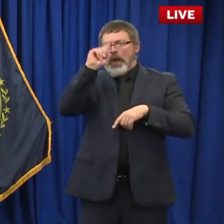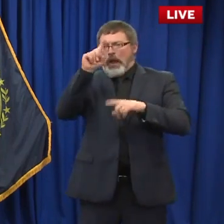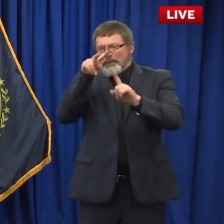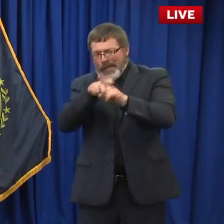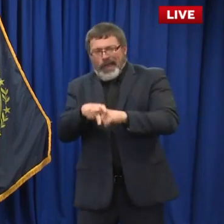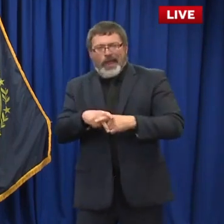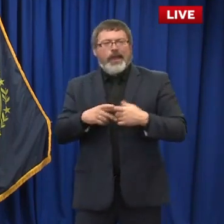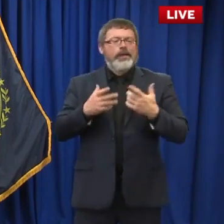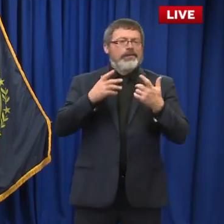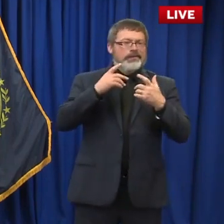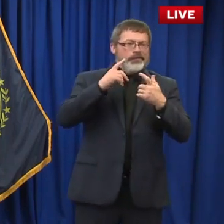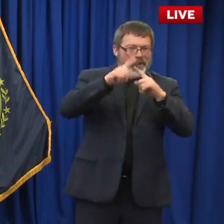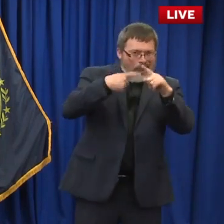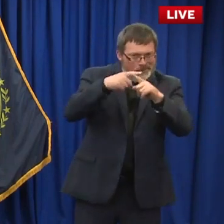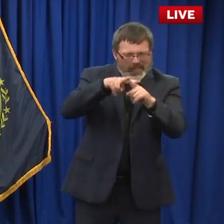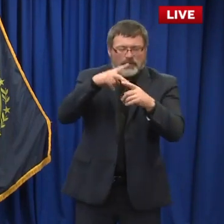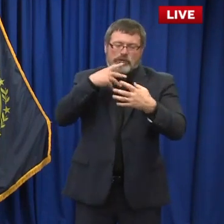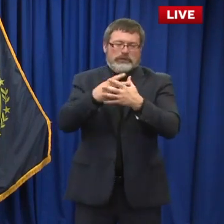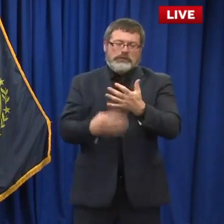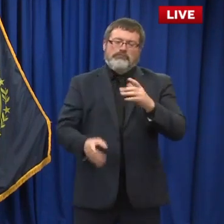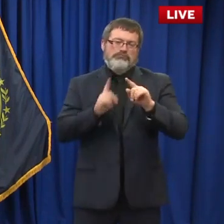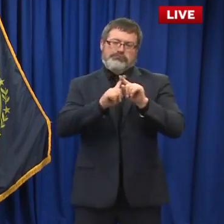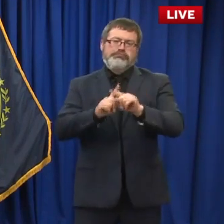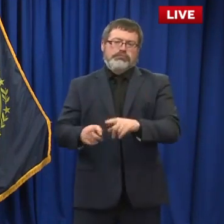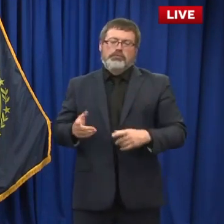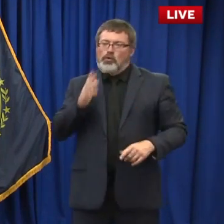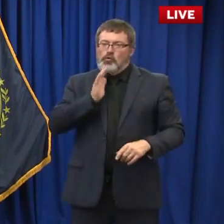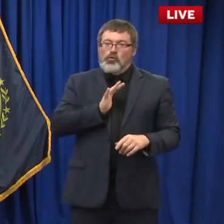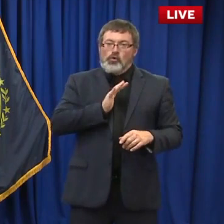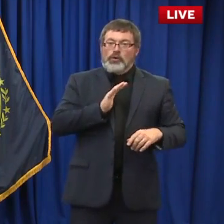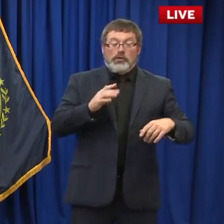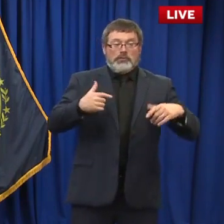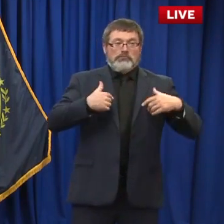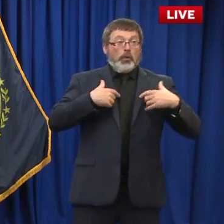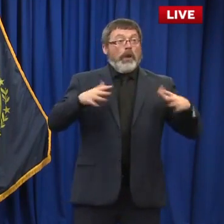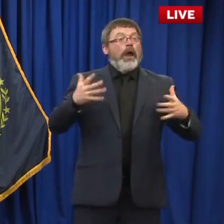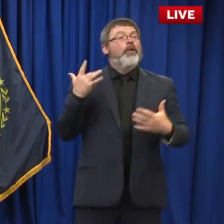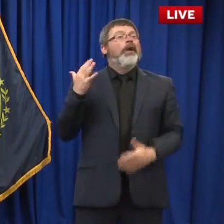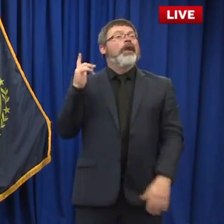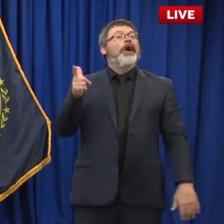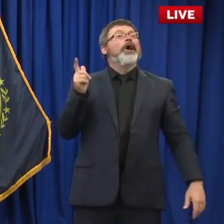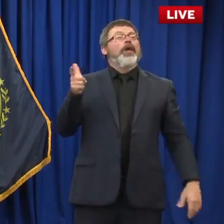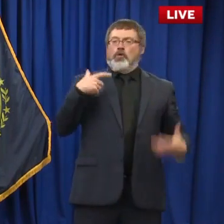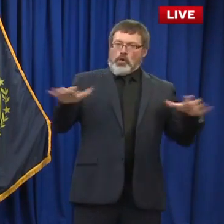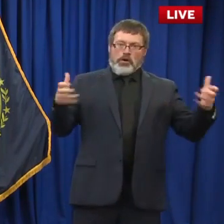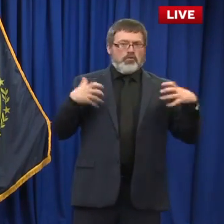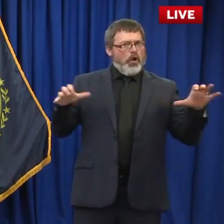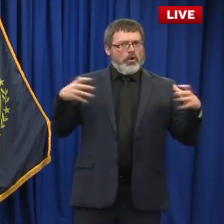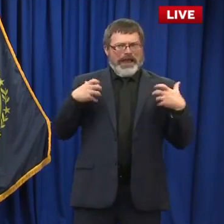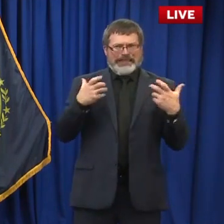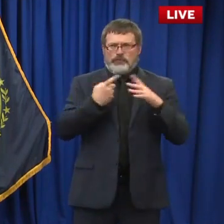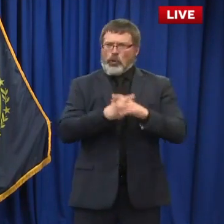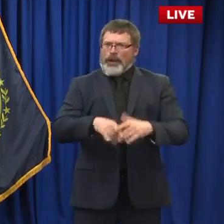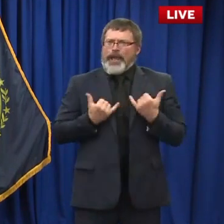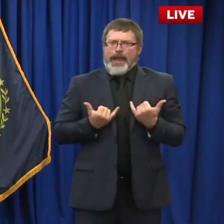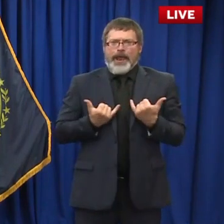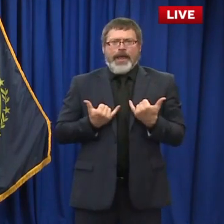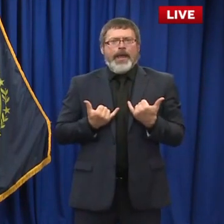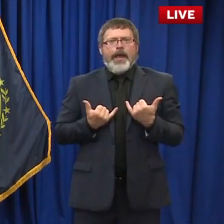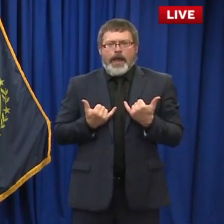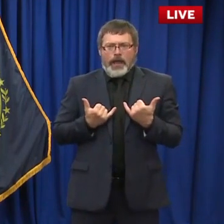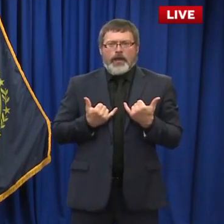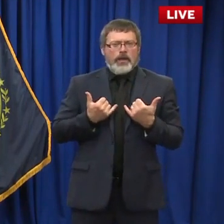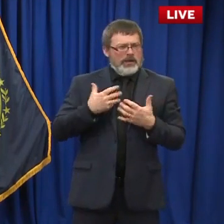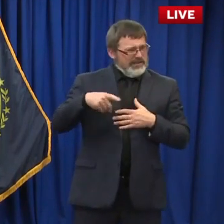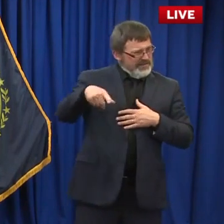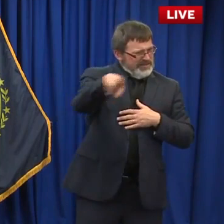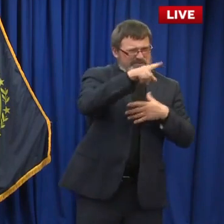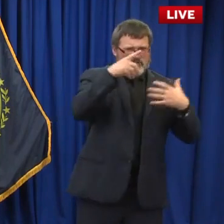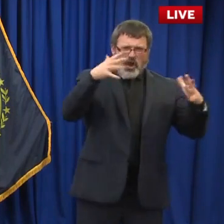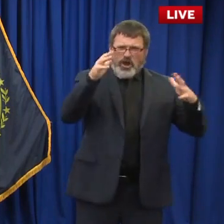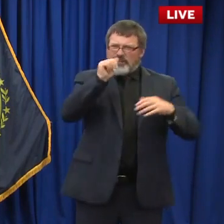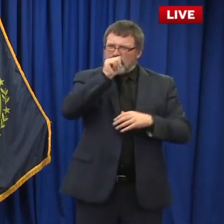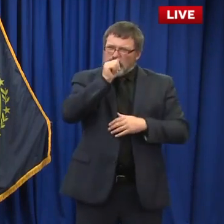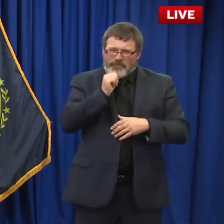IT'S ONE OF THOSE ISSUES WHERE EVERY DAY THAT YOU WAIT, YOU'RE MISSING AN OPPORTUNITY, SO WE WANTED TO MOVE QUICKLY ON A FEW OF THESE INITIALS STEPS, BUT THERE'S OBVIOUSLY A LOT MORE